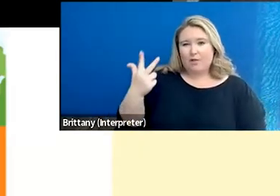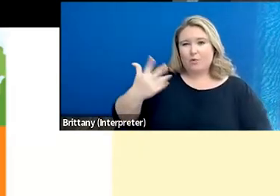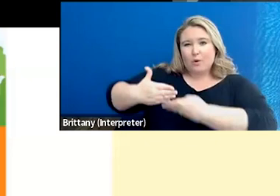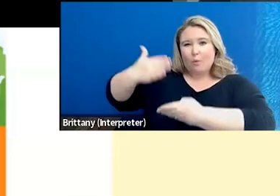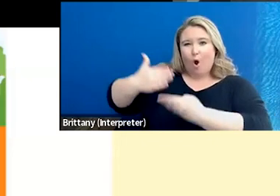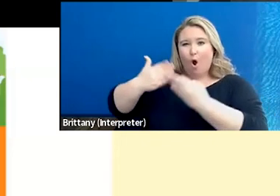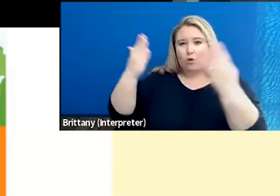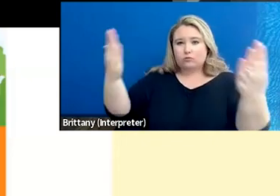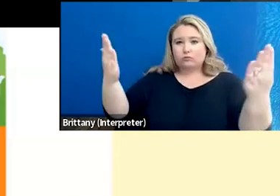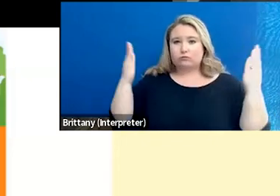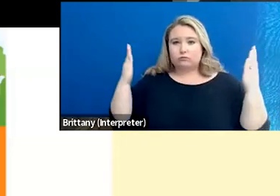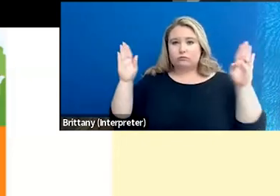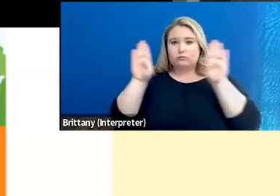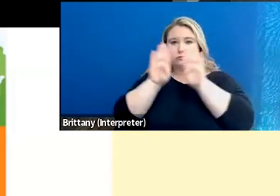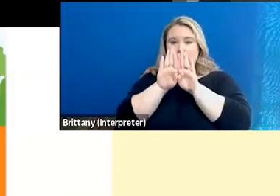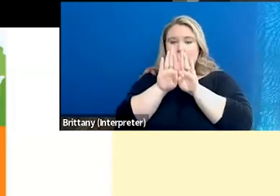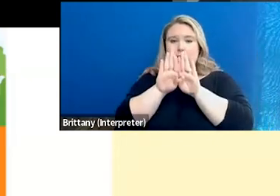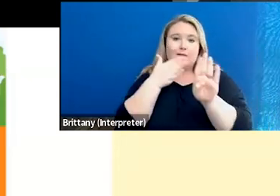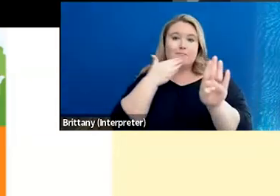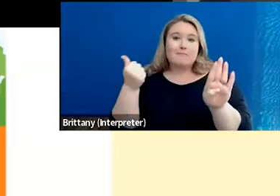especially for the protection against the elements.